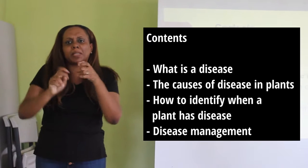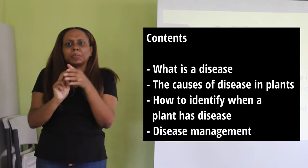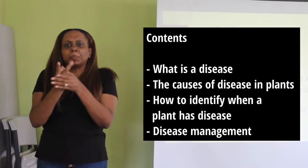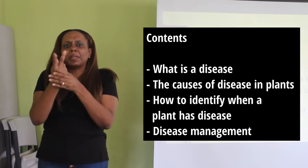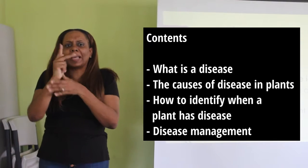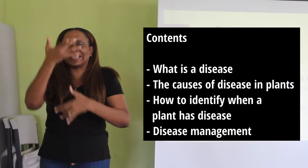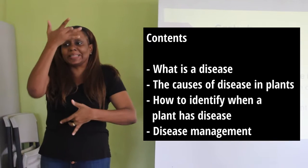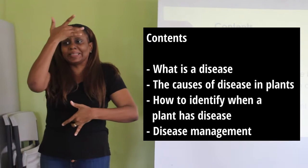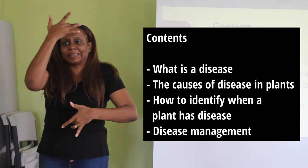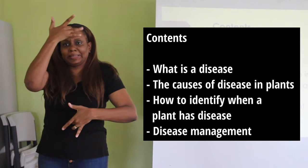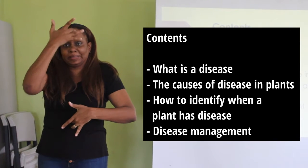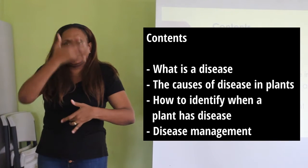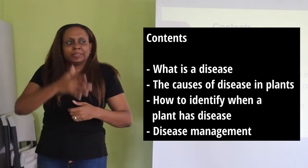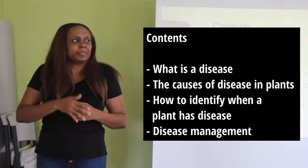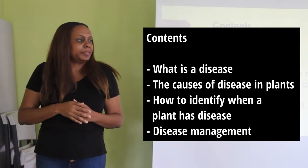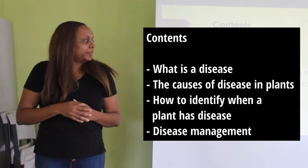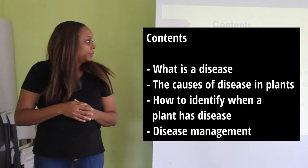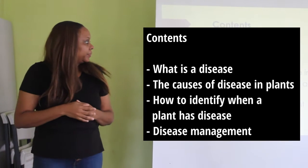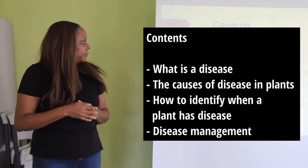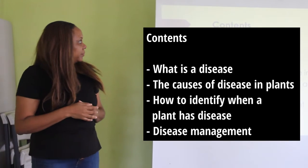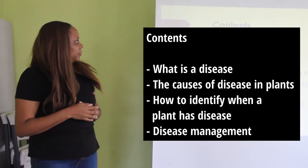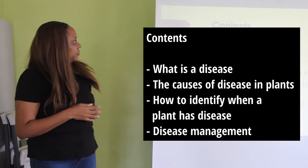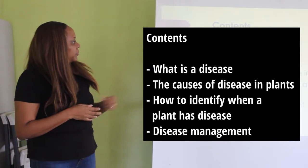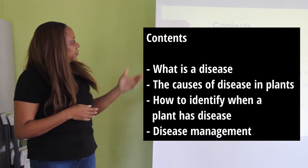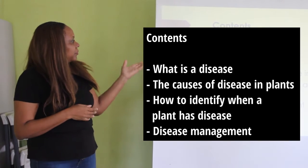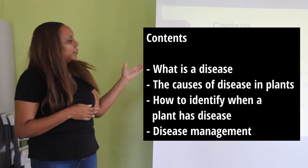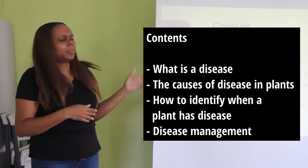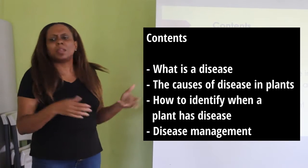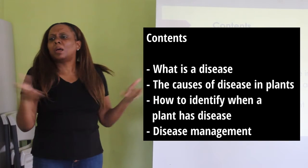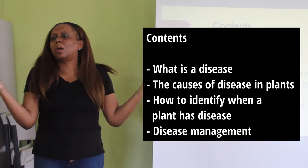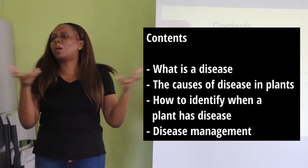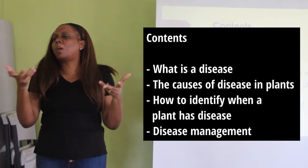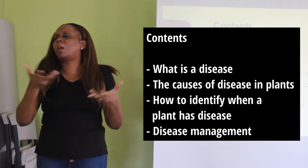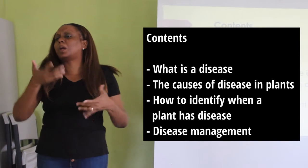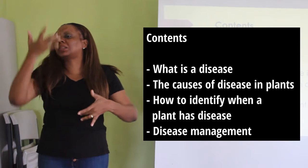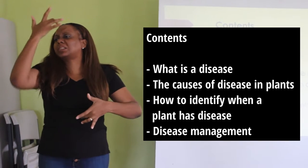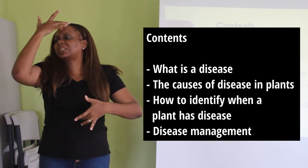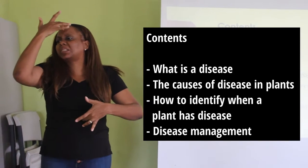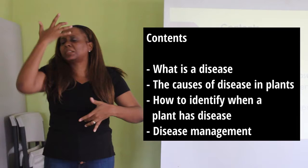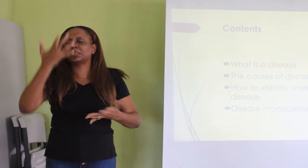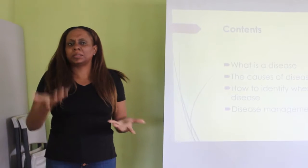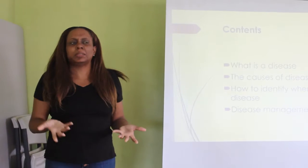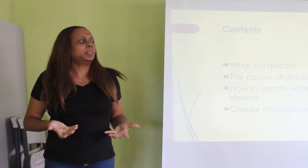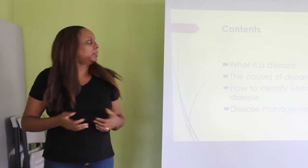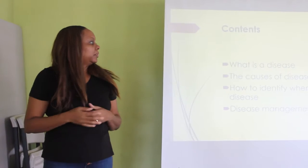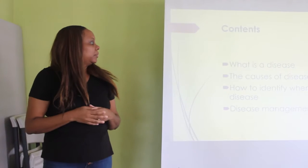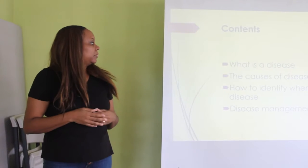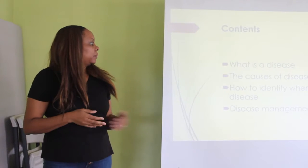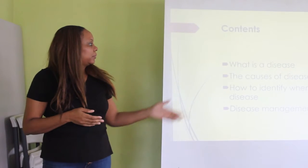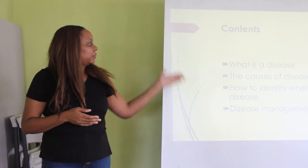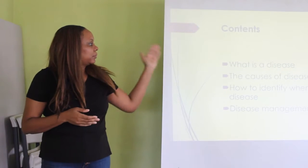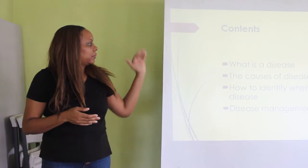we'll go right into it what is a disease we will look at what is a disease the causes